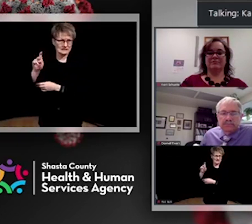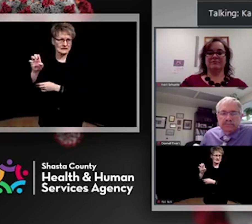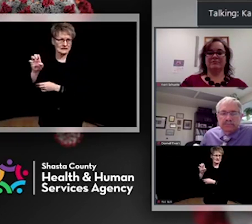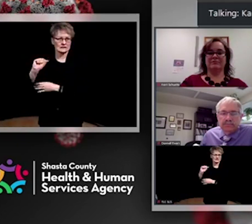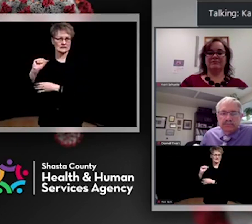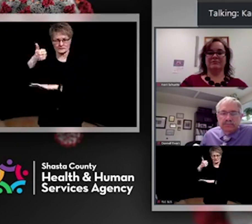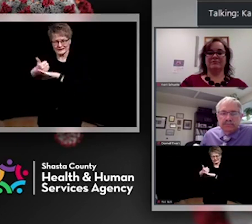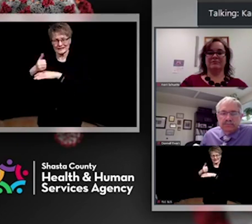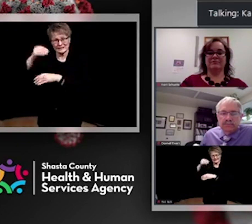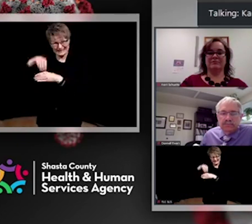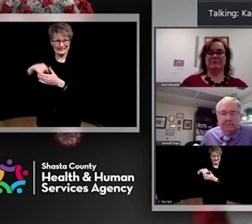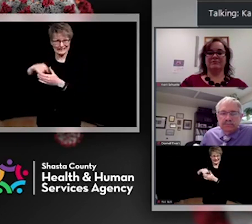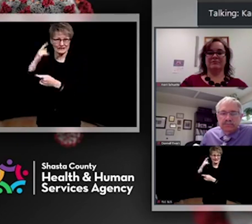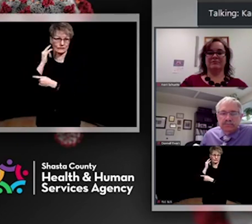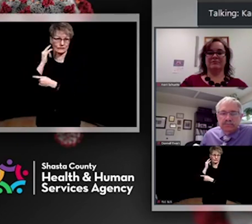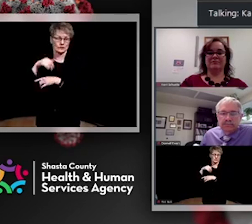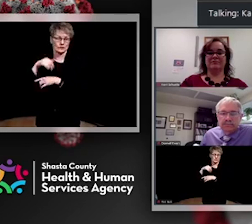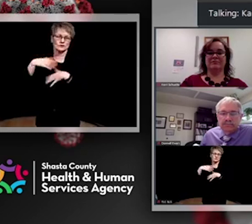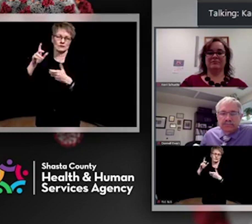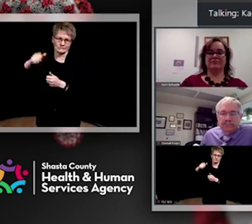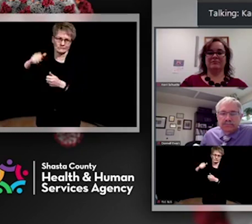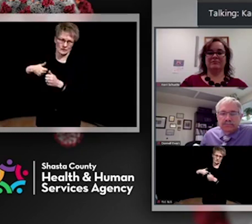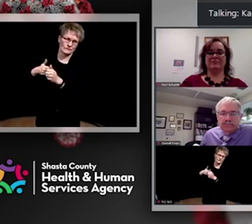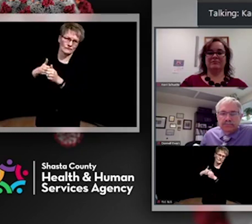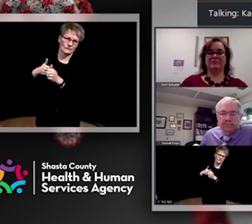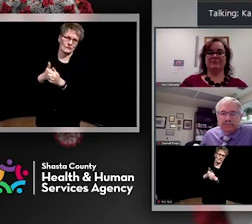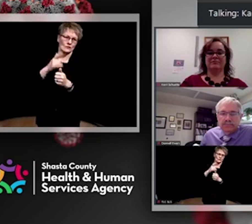either share it with me now or just give it to me later, and I can look into that.